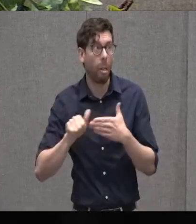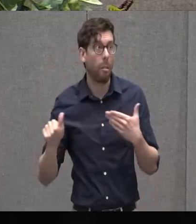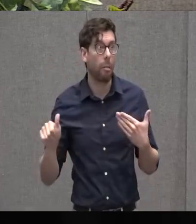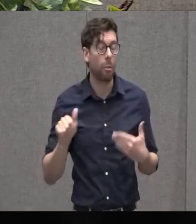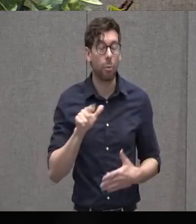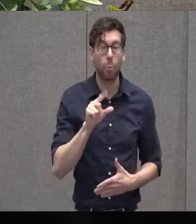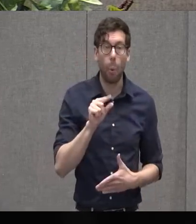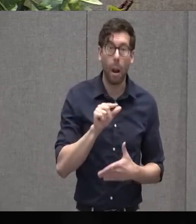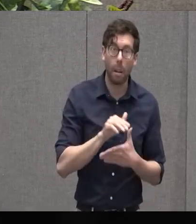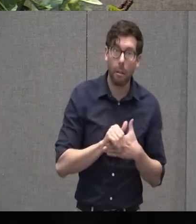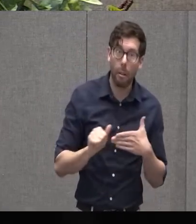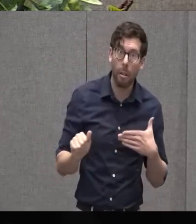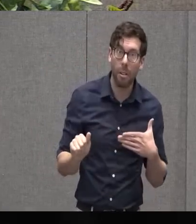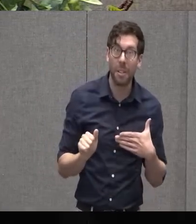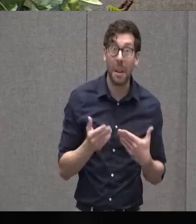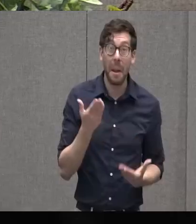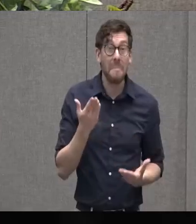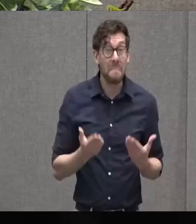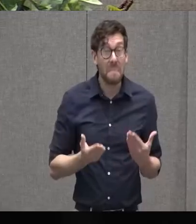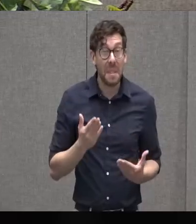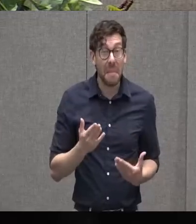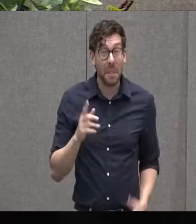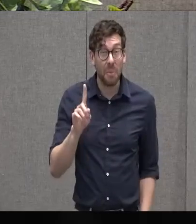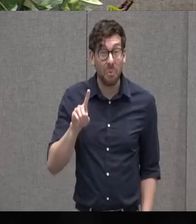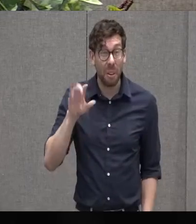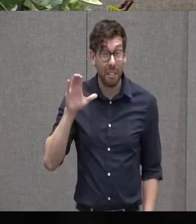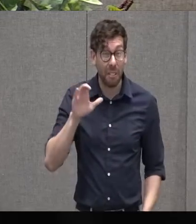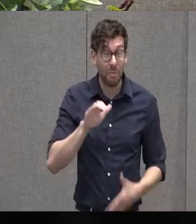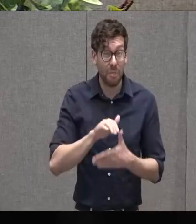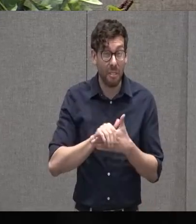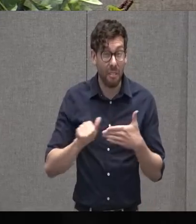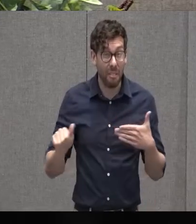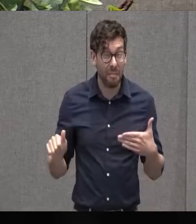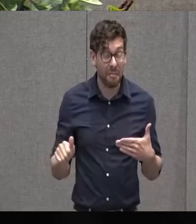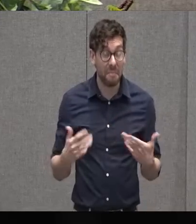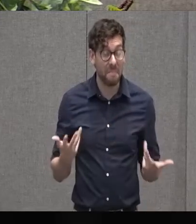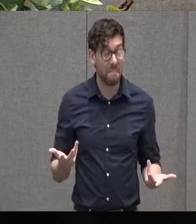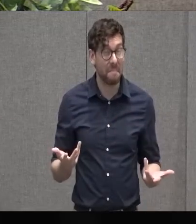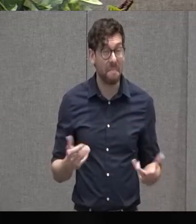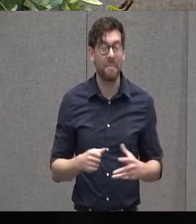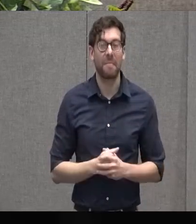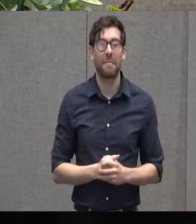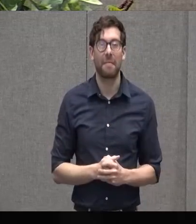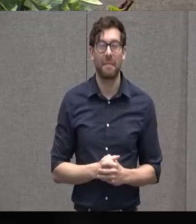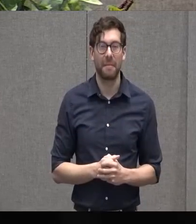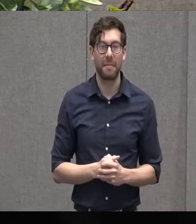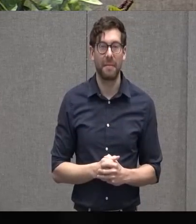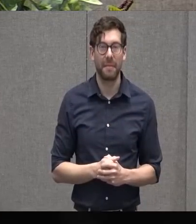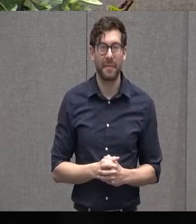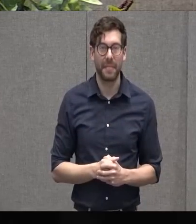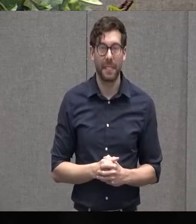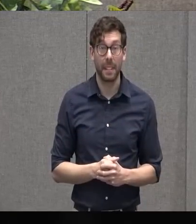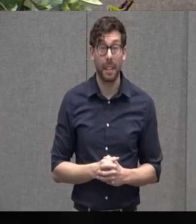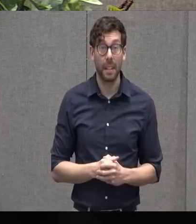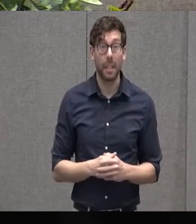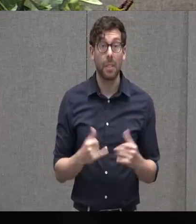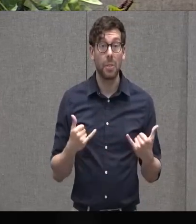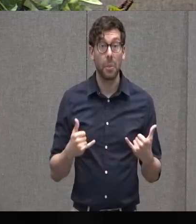maybe even a $100 bill. Then I go ahead and I just cut out each dollar.